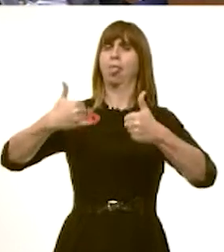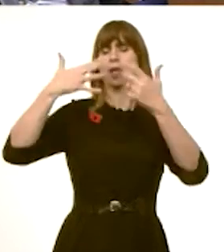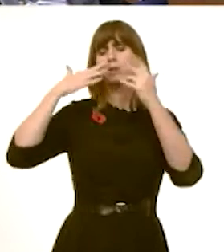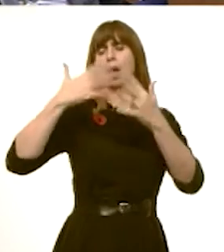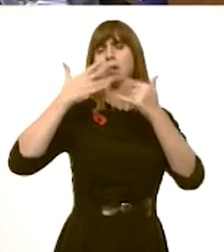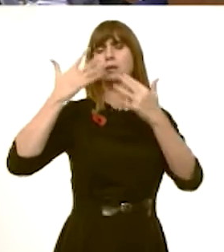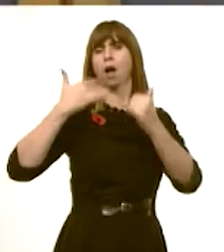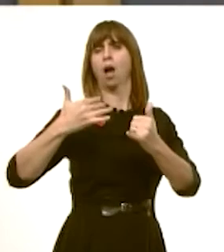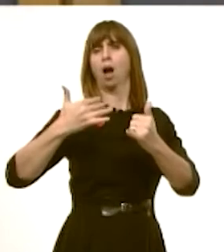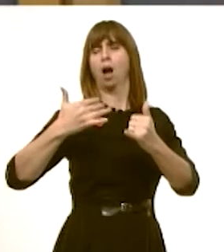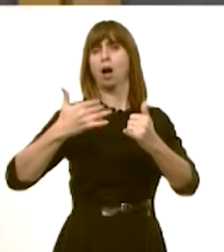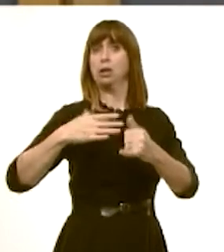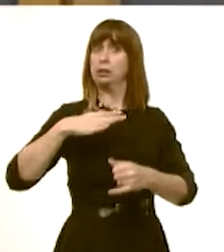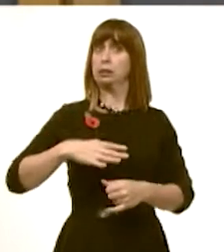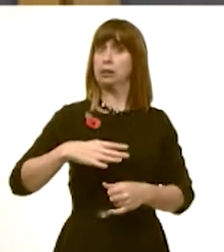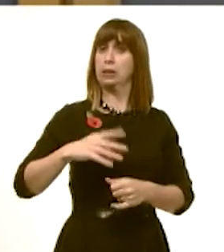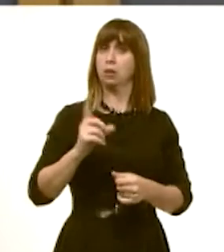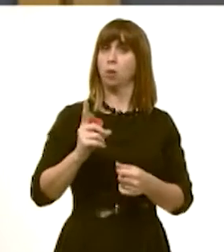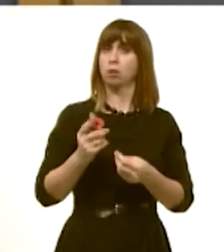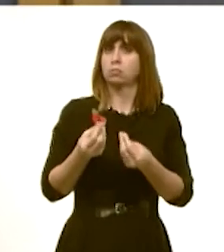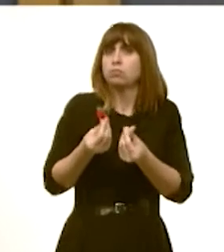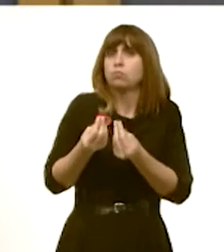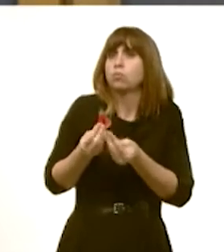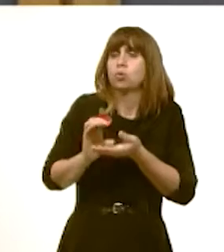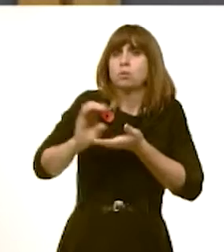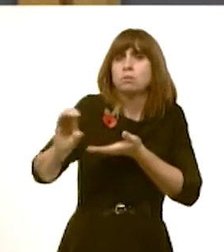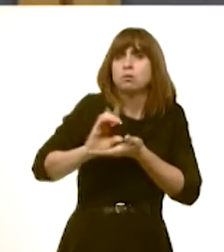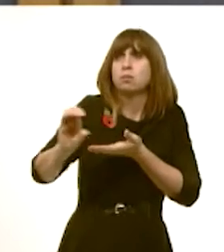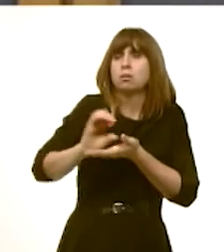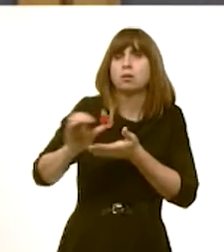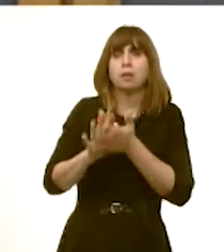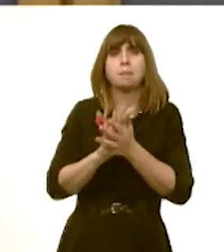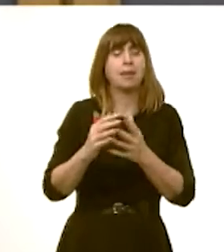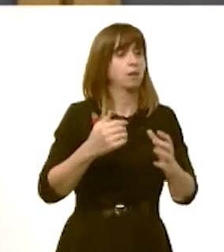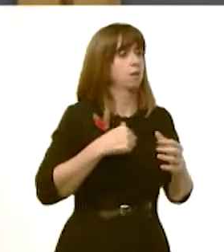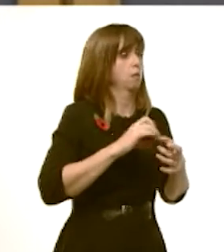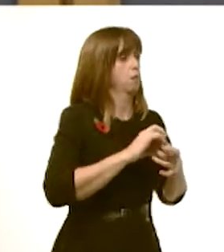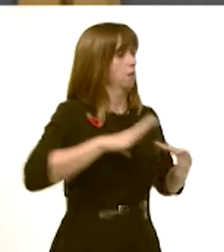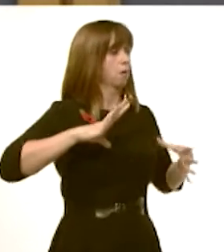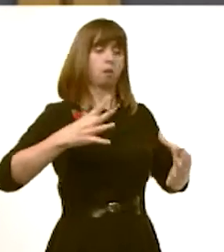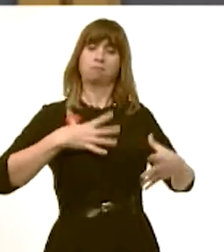is that itís sufficiently resourced and enjoys full freedom to pursue the interests of patients?